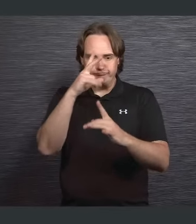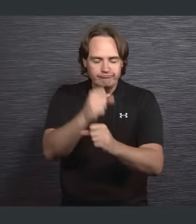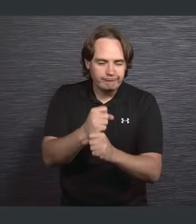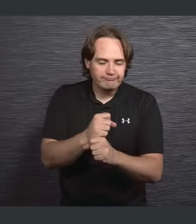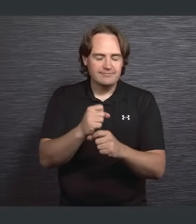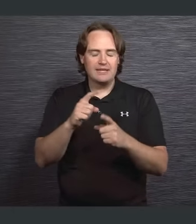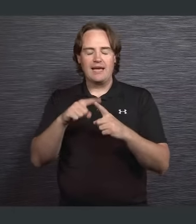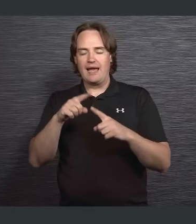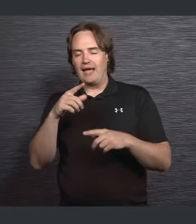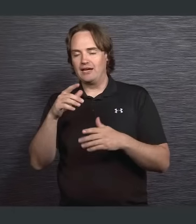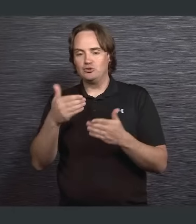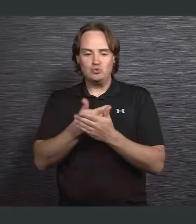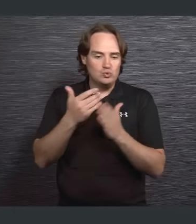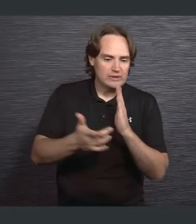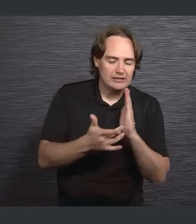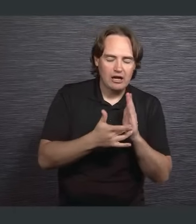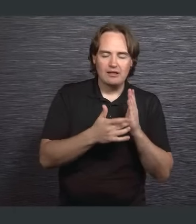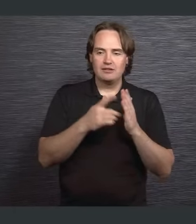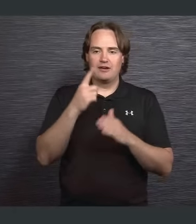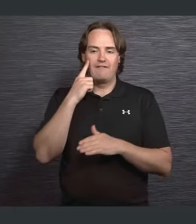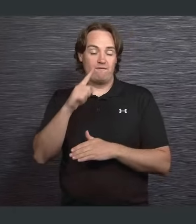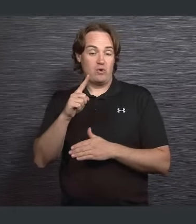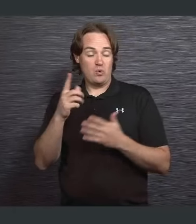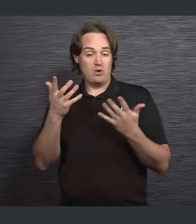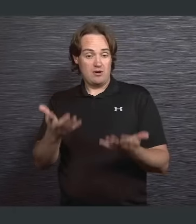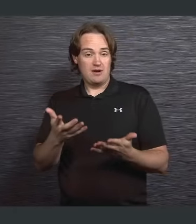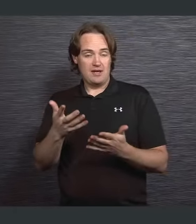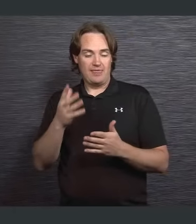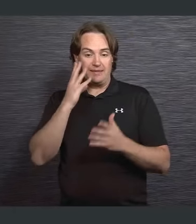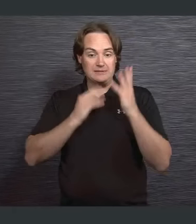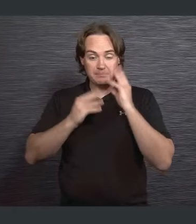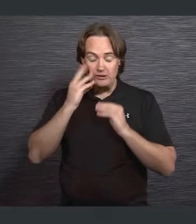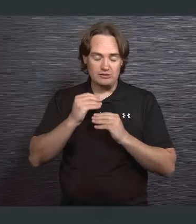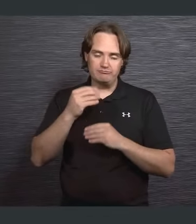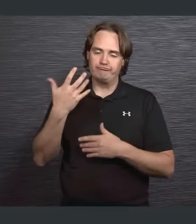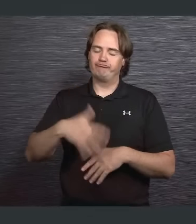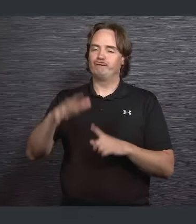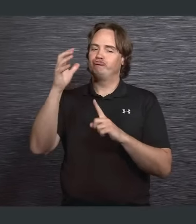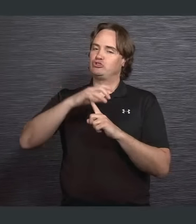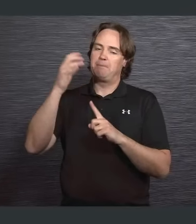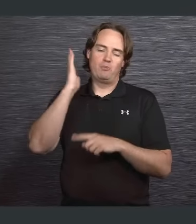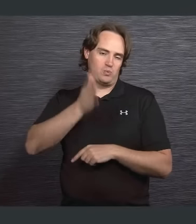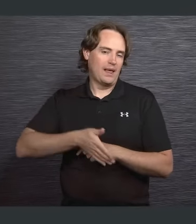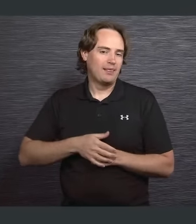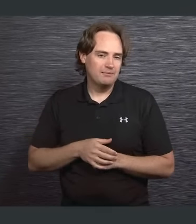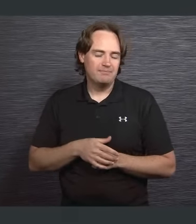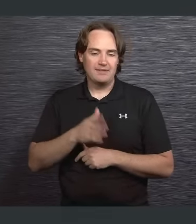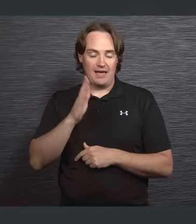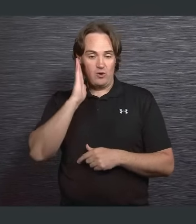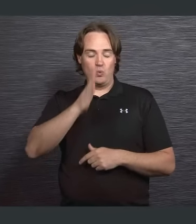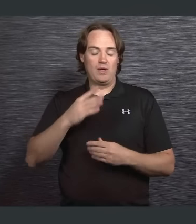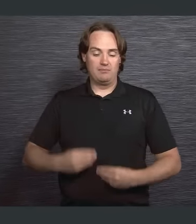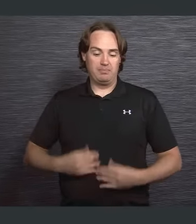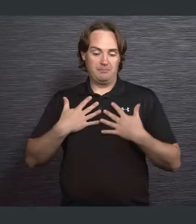cutting-edge technology to create mobility experiences that move people. Thank you.